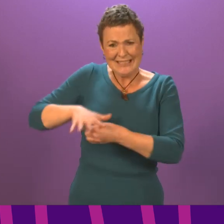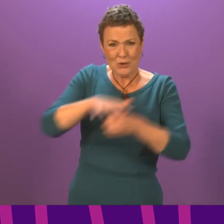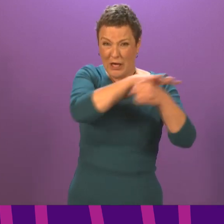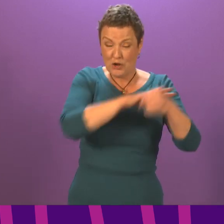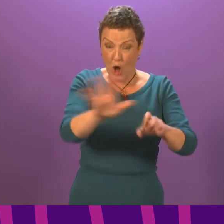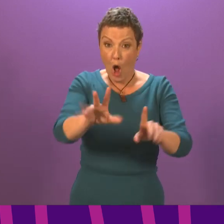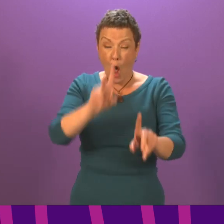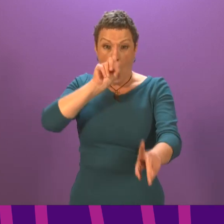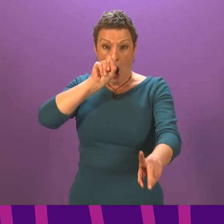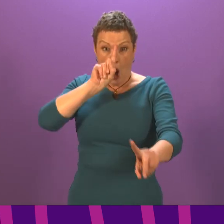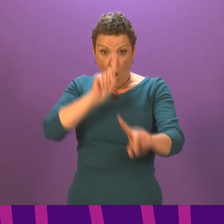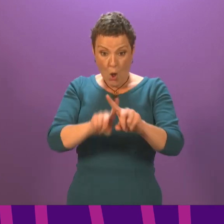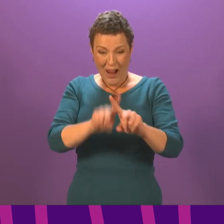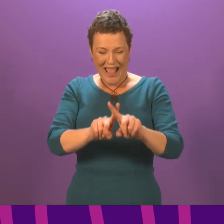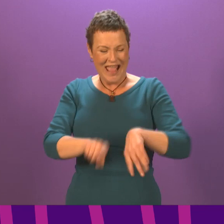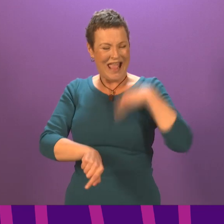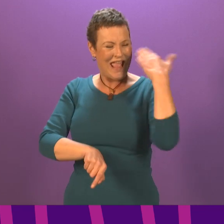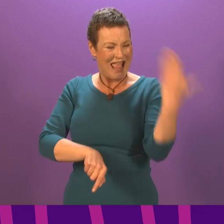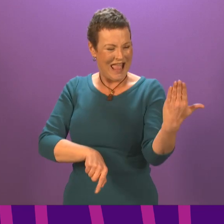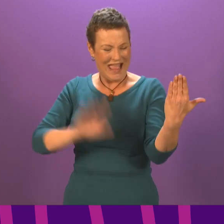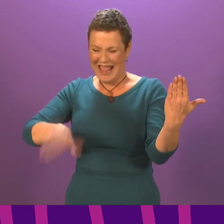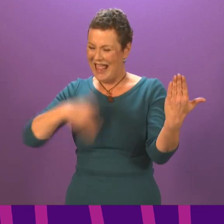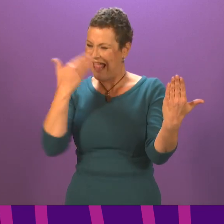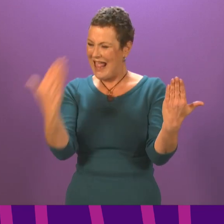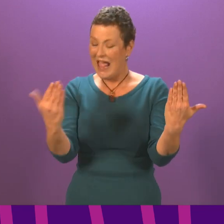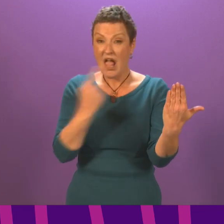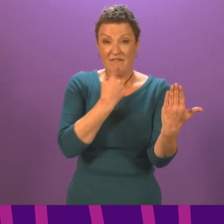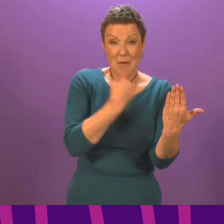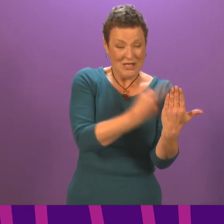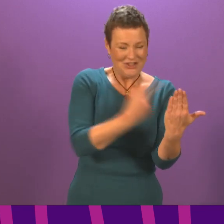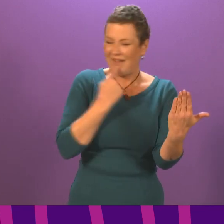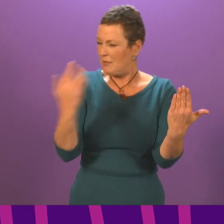because, based on data alone, it might look as though they are converging, that does not